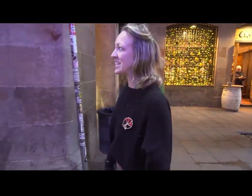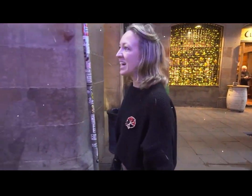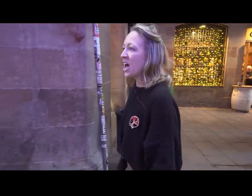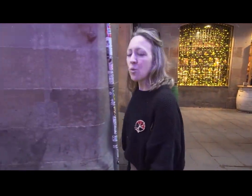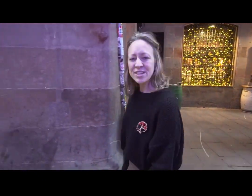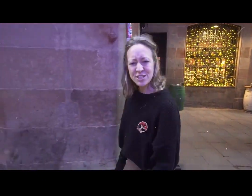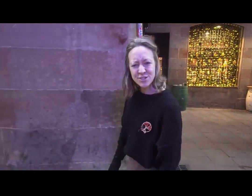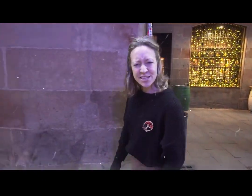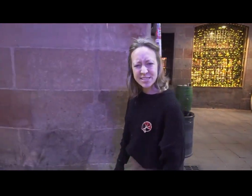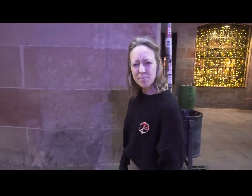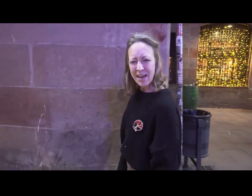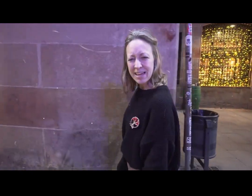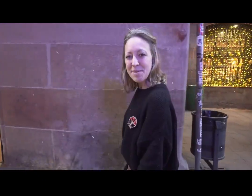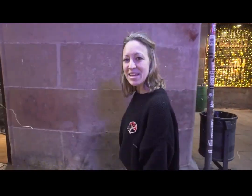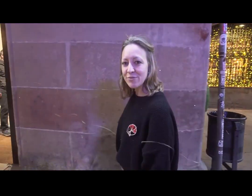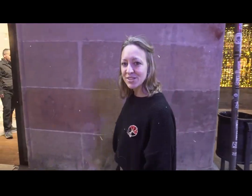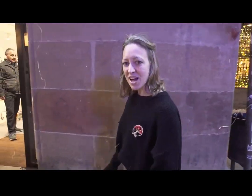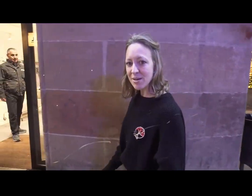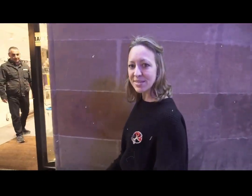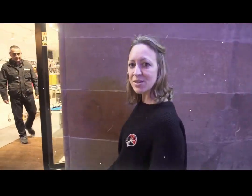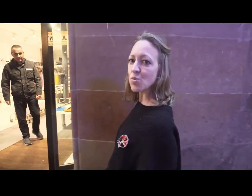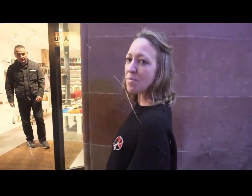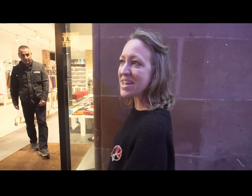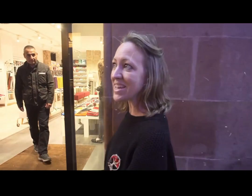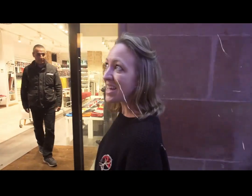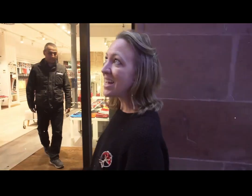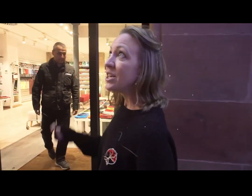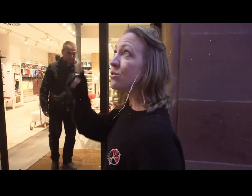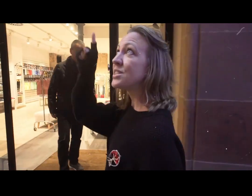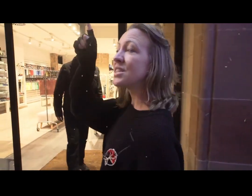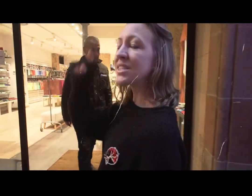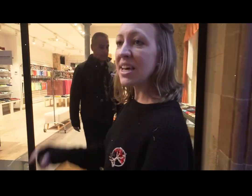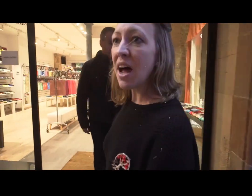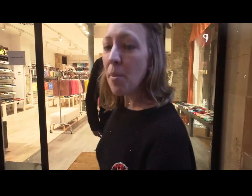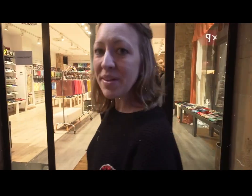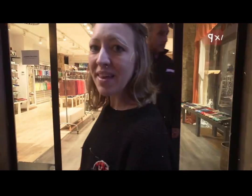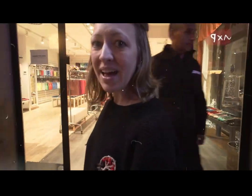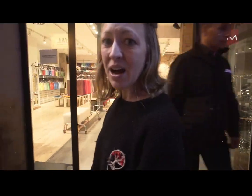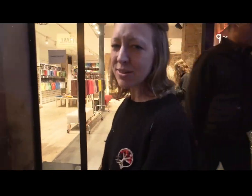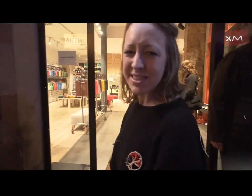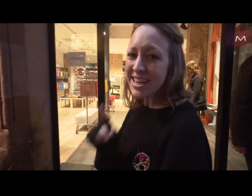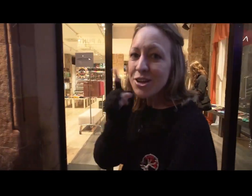What is interesting is that back in medieval times, the women used to sit up in their houses